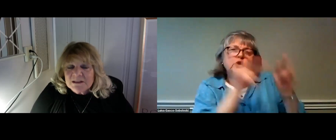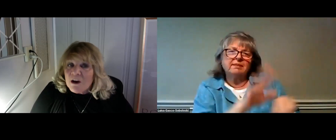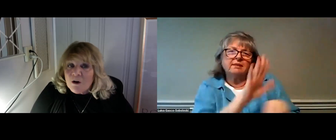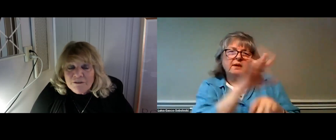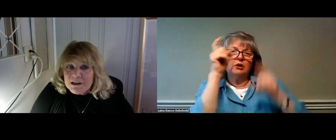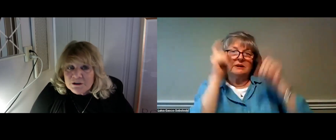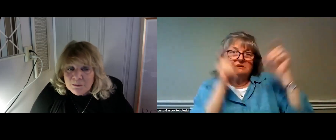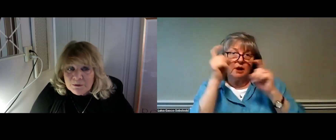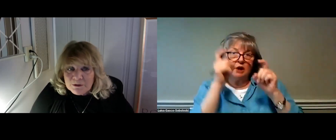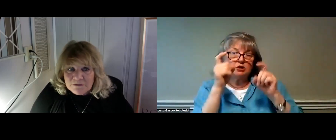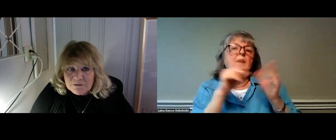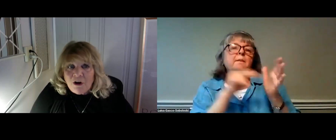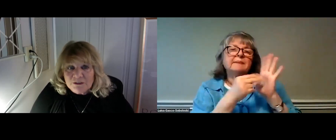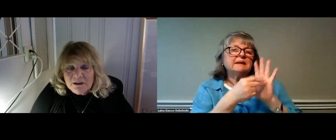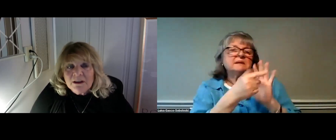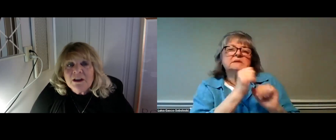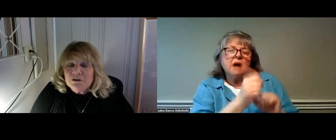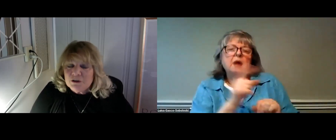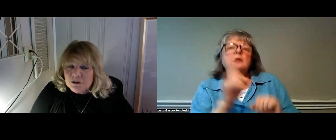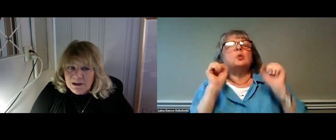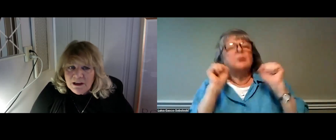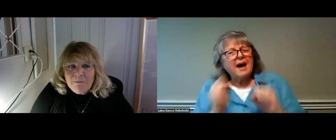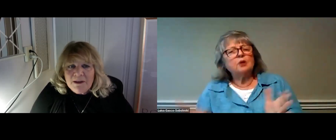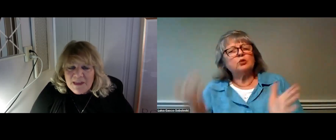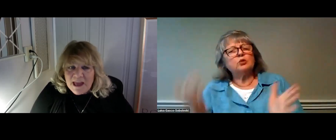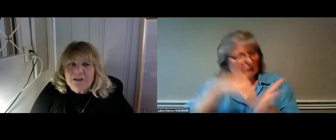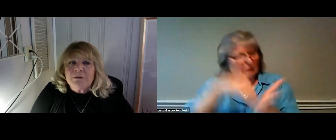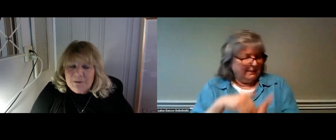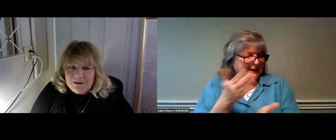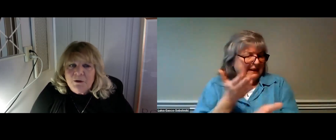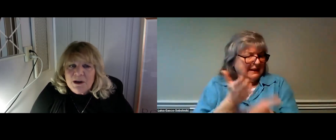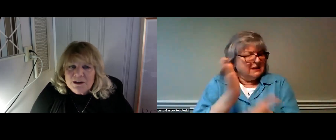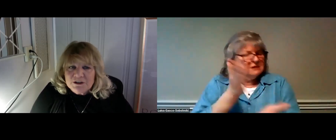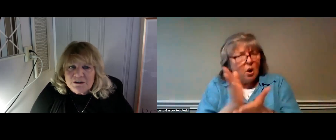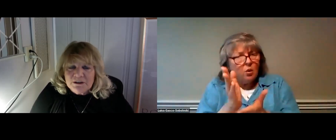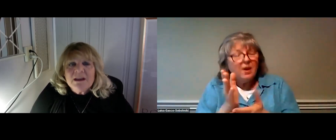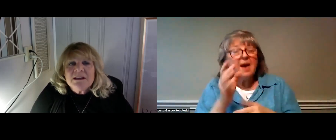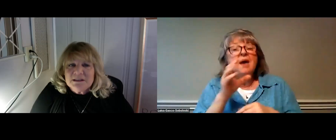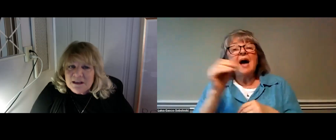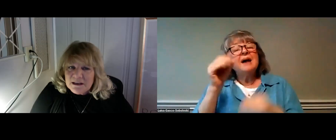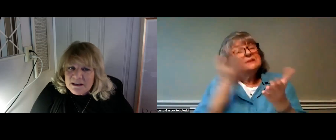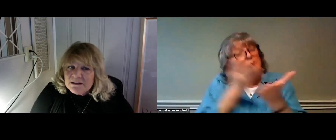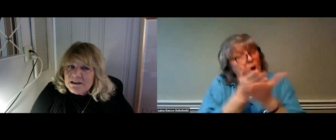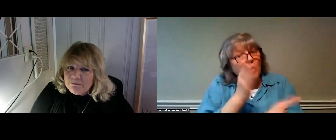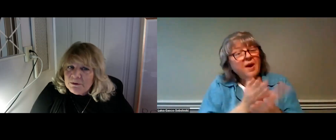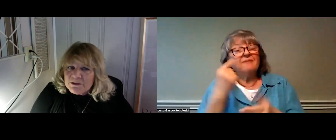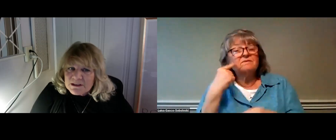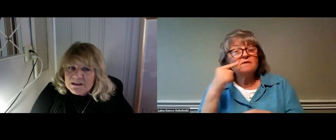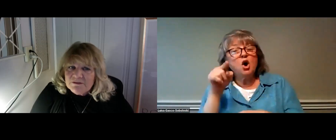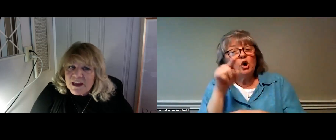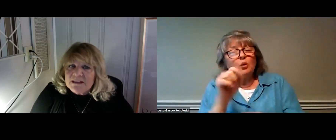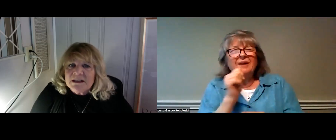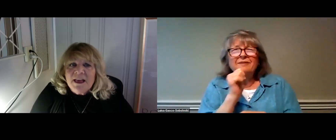It's not often the interpreters fault, you should pick up on that and repeat the question studying the deaf person's face.